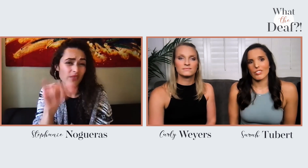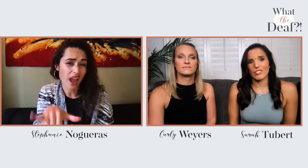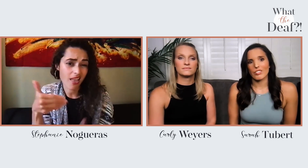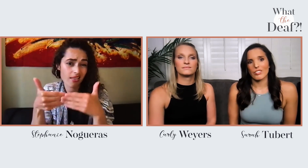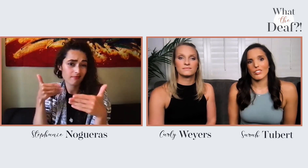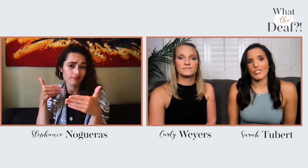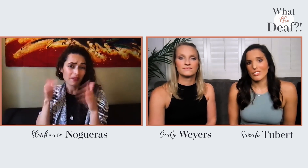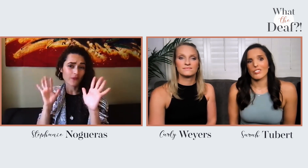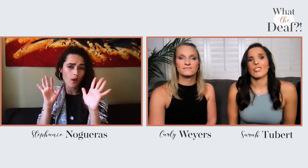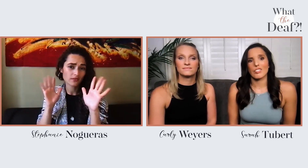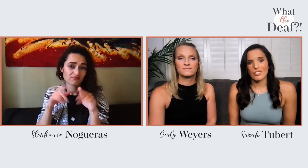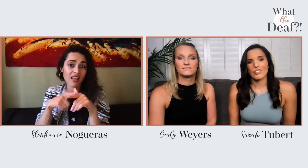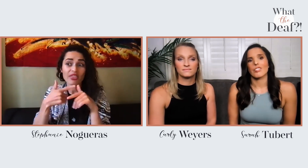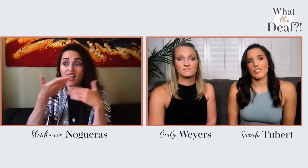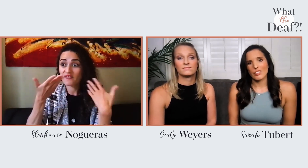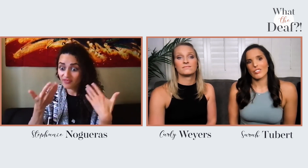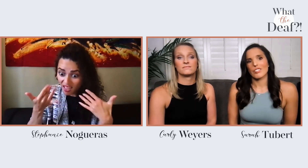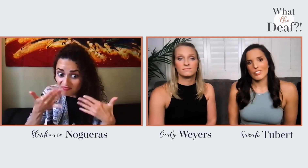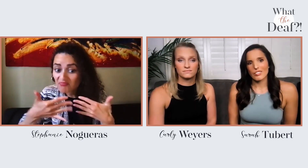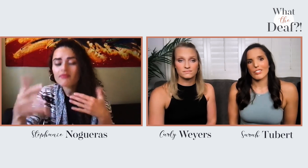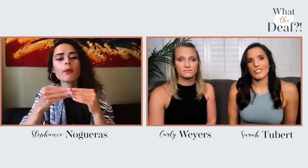but I typically do that beforehand, so that finally, when we get onto set,